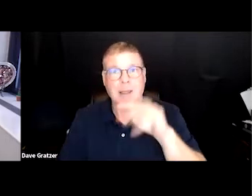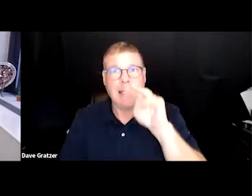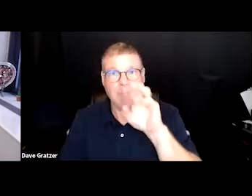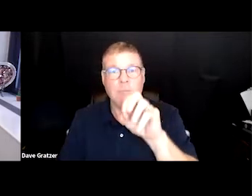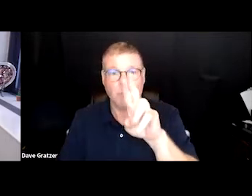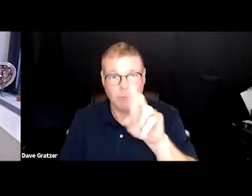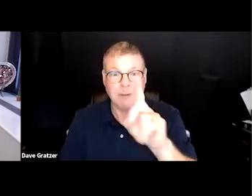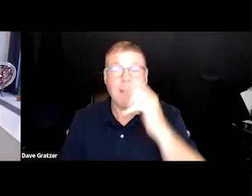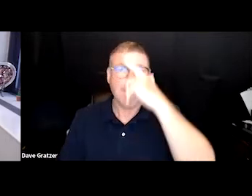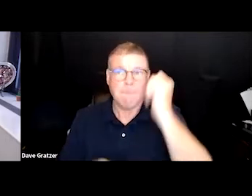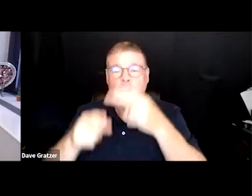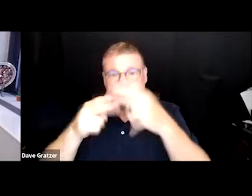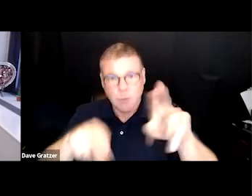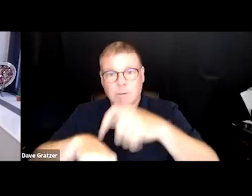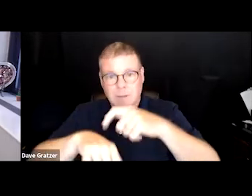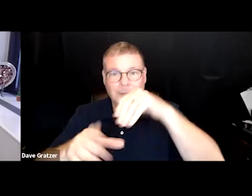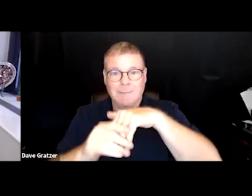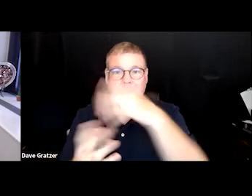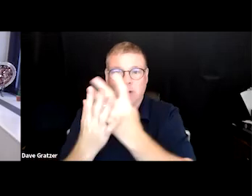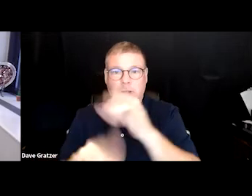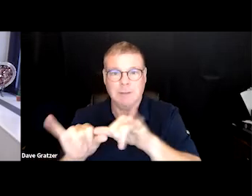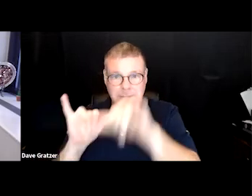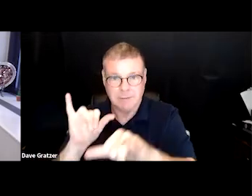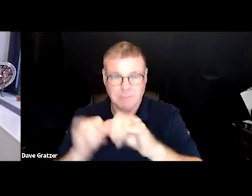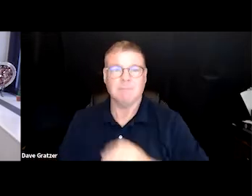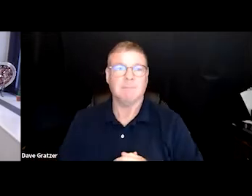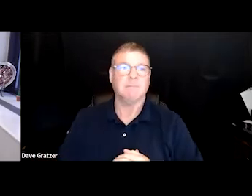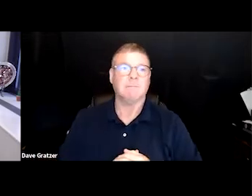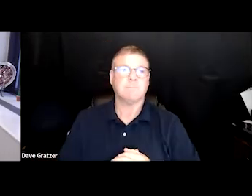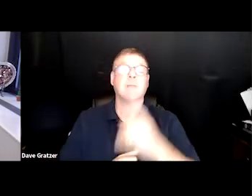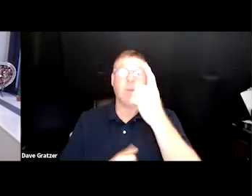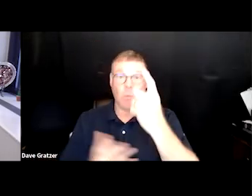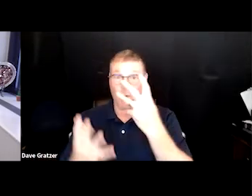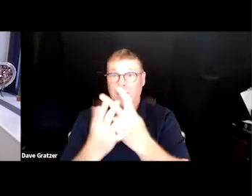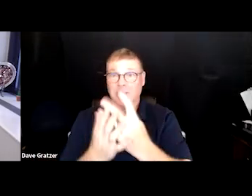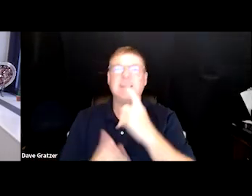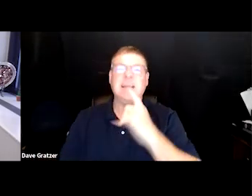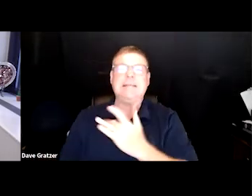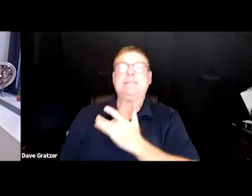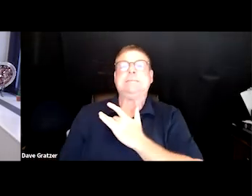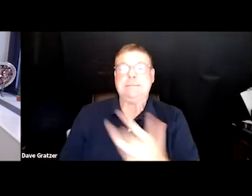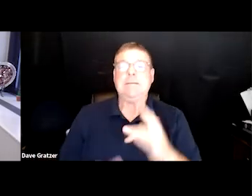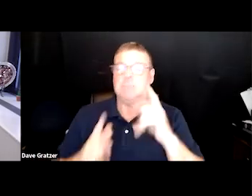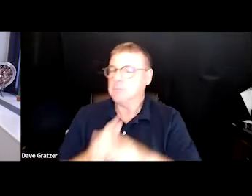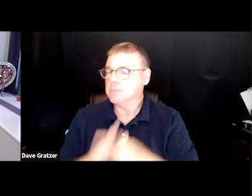because of these short jail stays. So one jail said, "We typically can start medications very, very quickly.